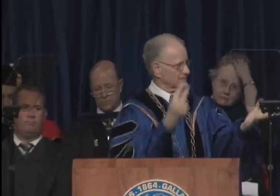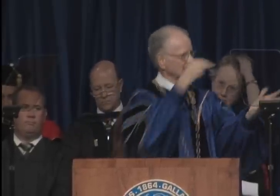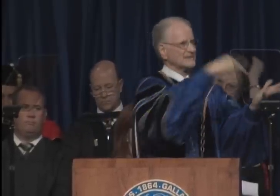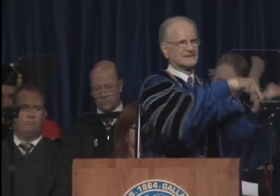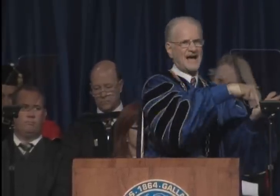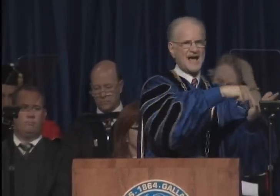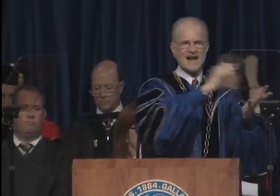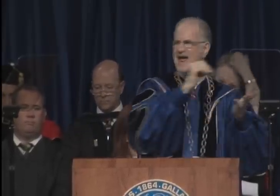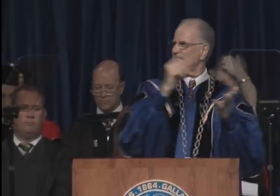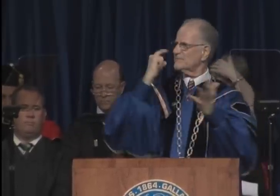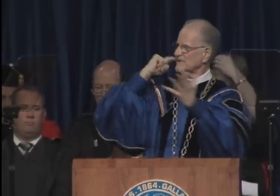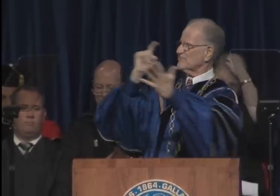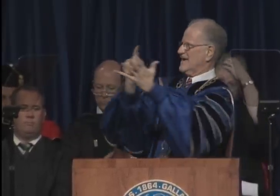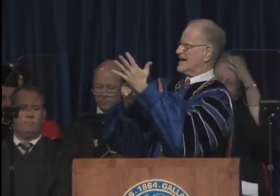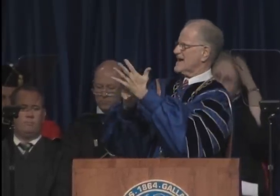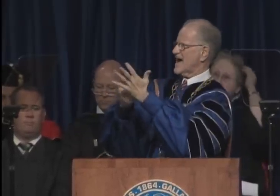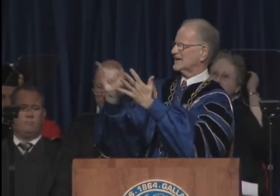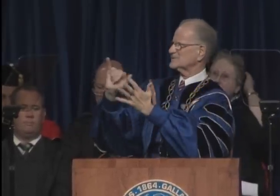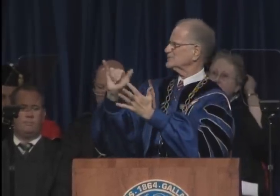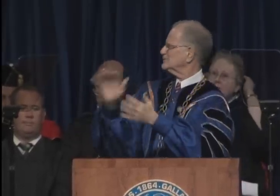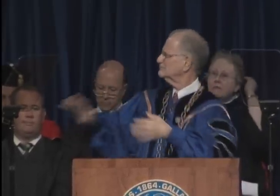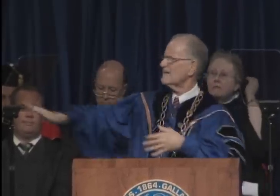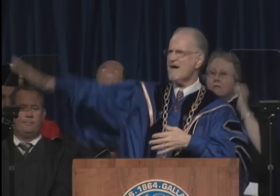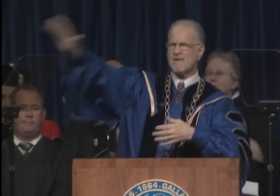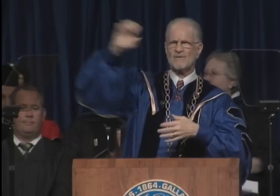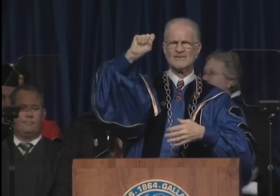Now will our staff please stand and be recognized.